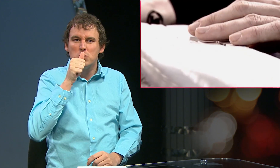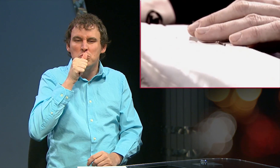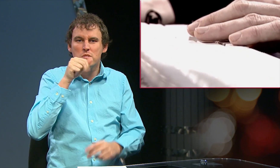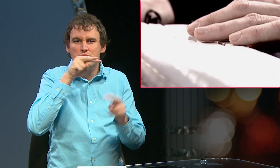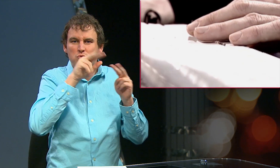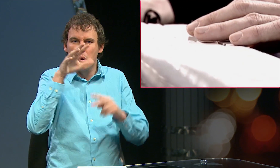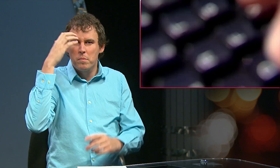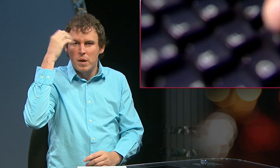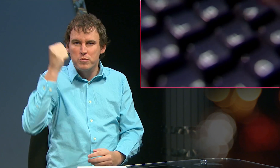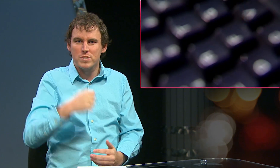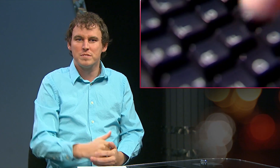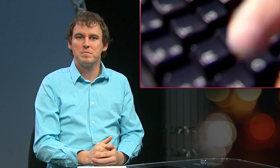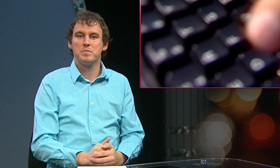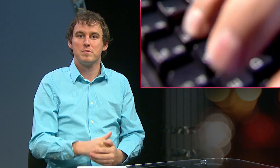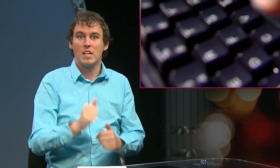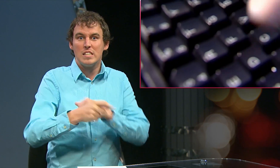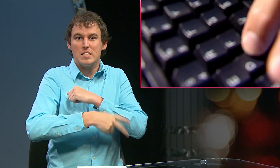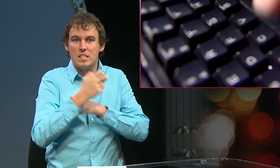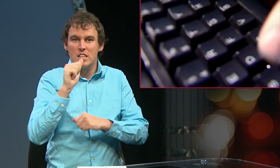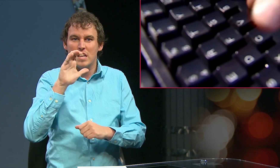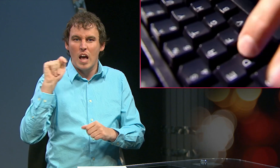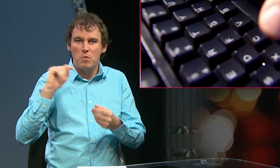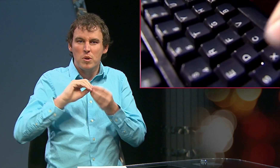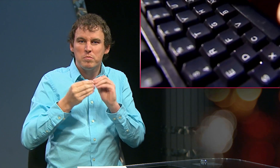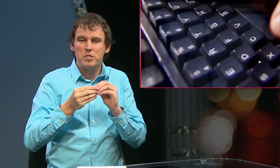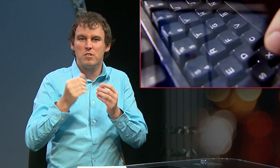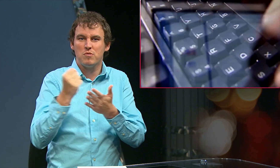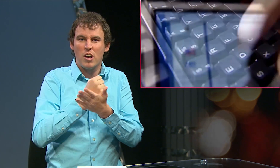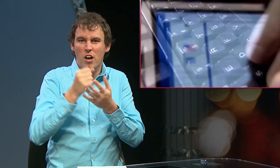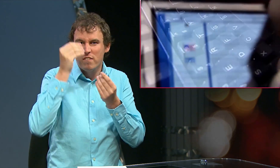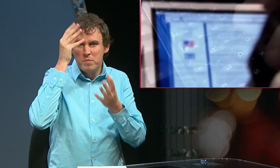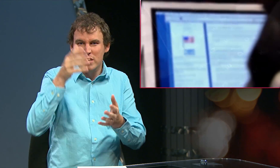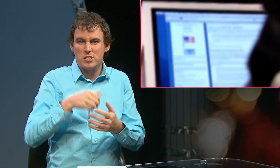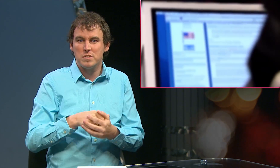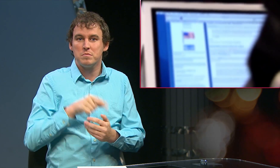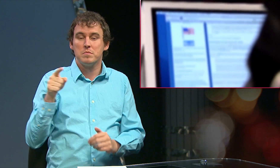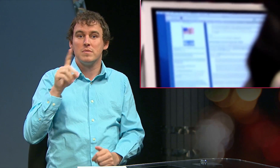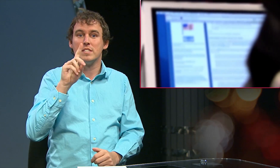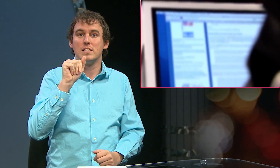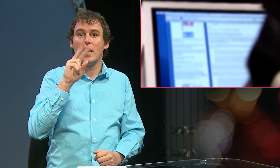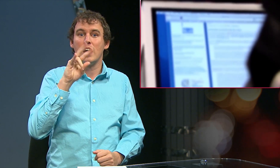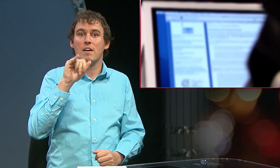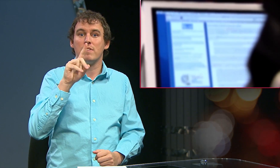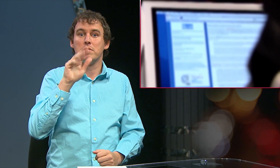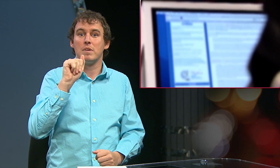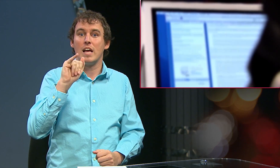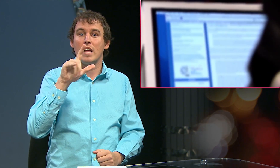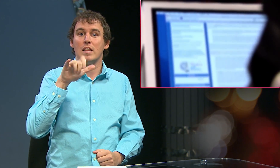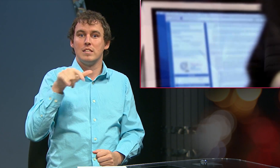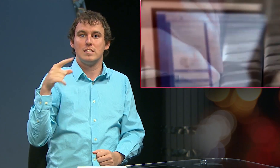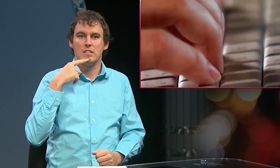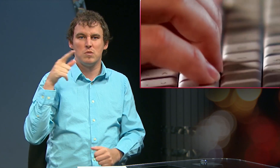ACCOUNT NUMBERS AND CREDIT CARD INFORMATION. DAVID BAILEY SAYS HE IS WORRIED THAT HIS INFORMATION